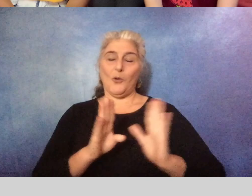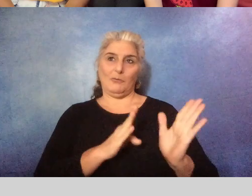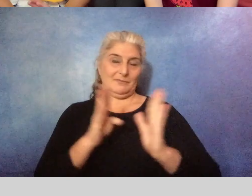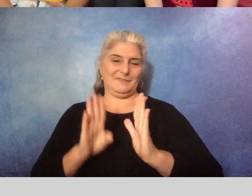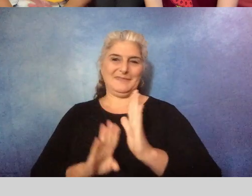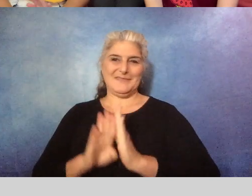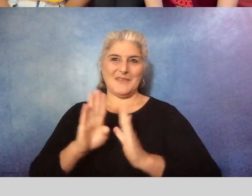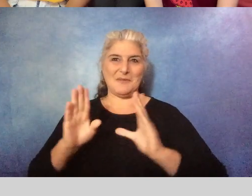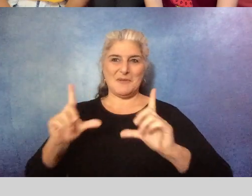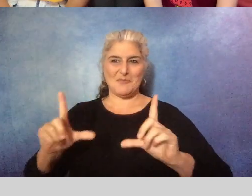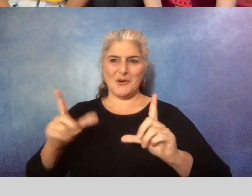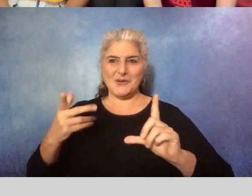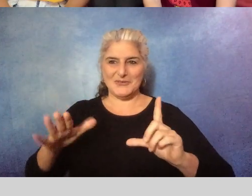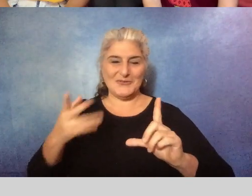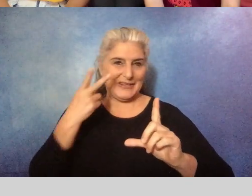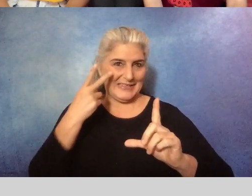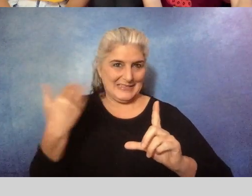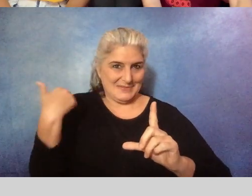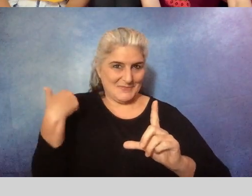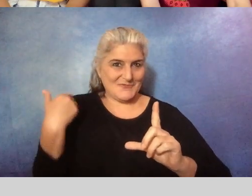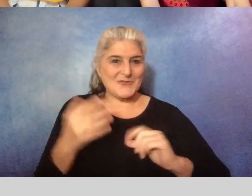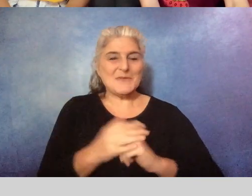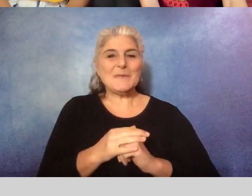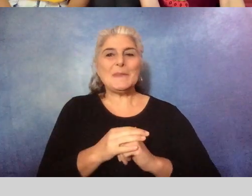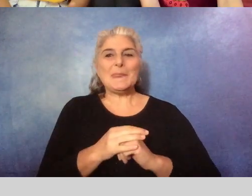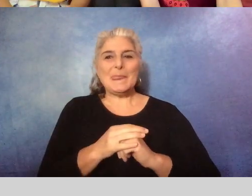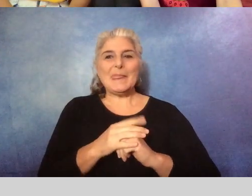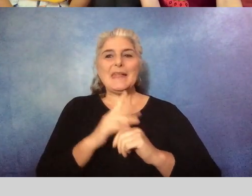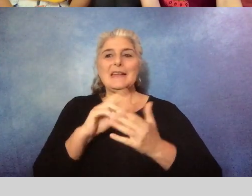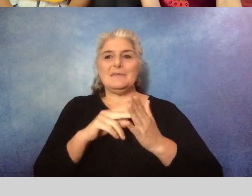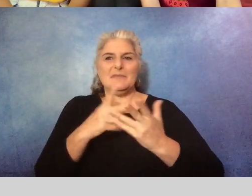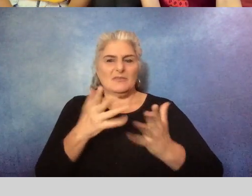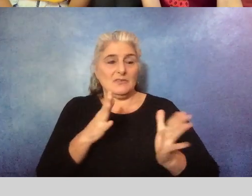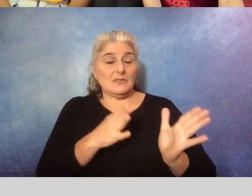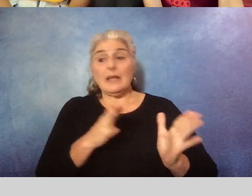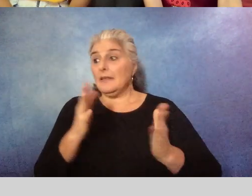This one you already know. So we have things to do.